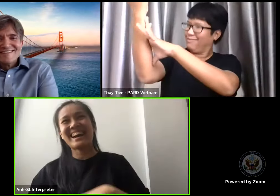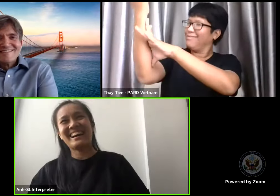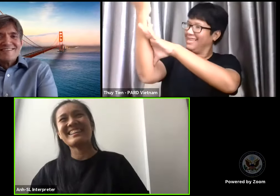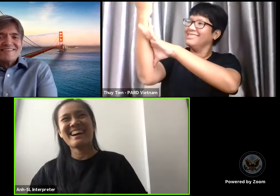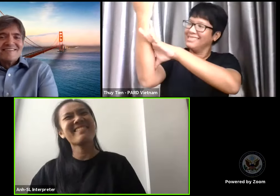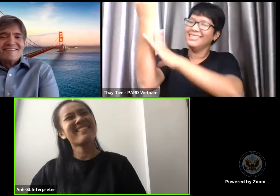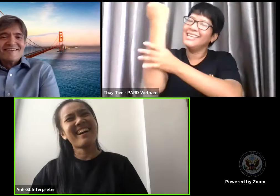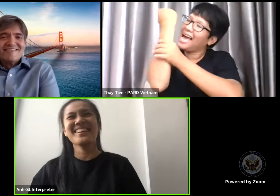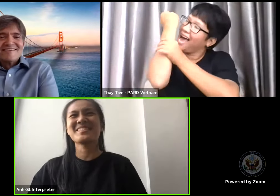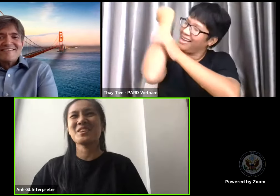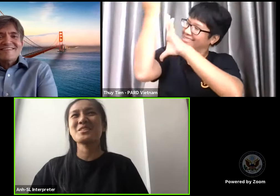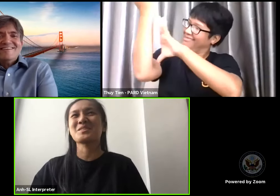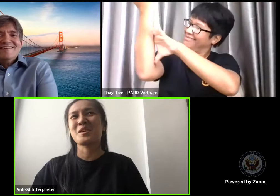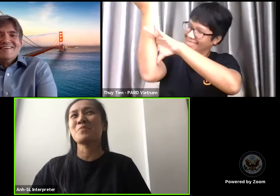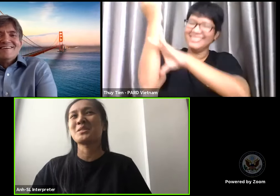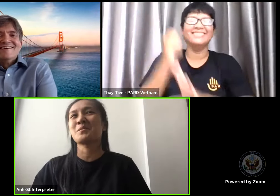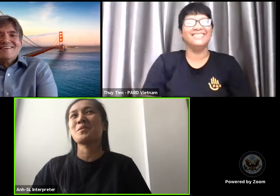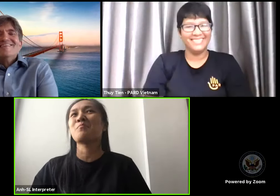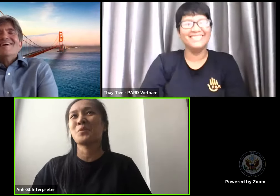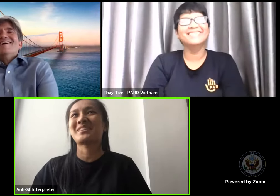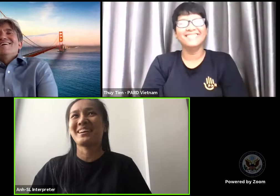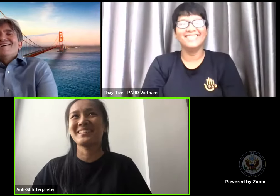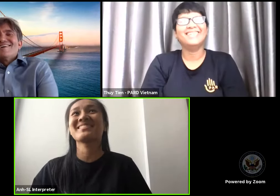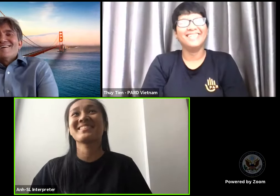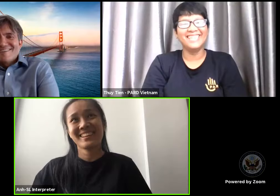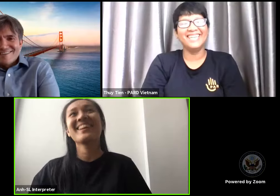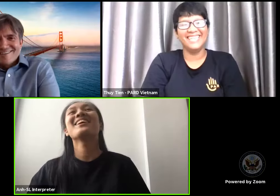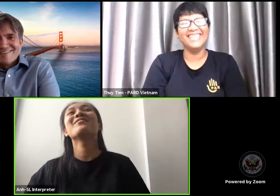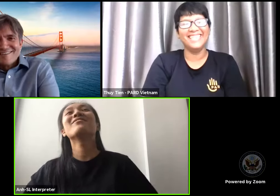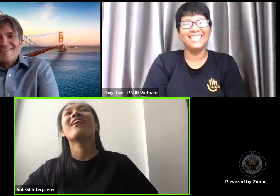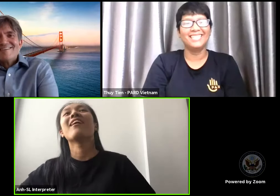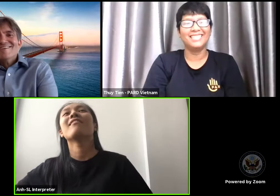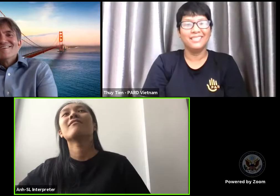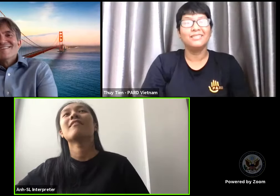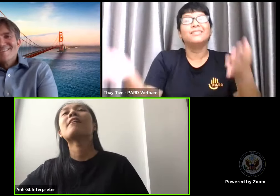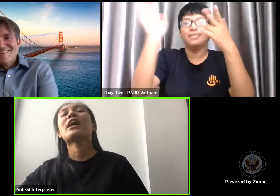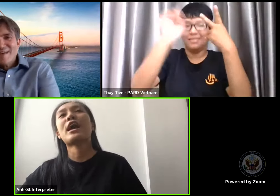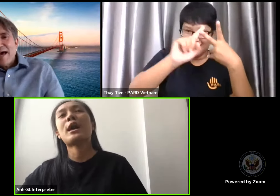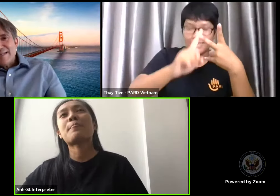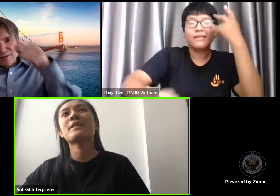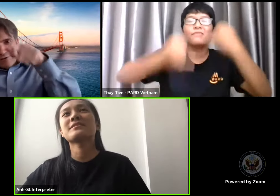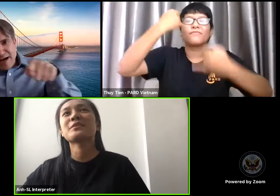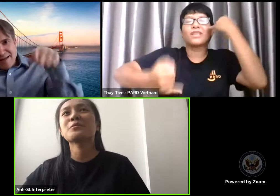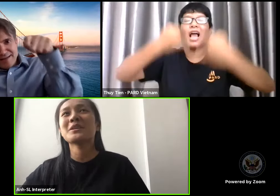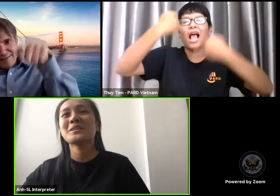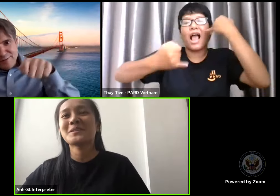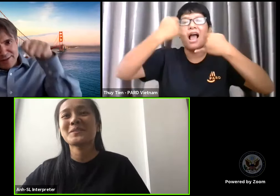Yeah yeah yeah, it's a normal size. [Anh] And the second one is --